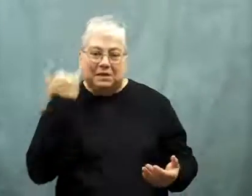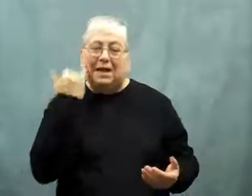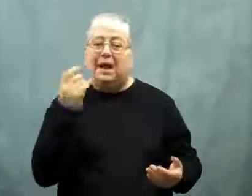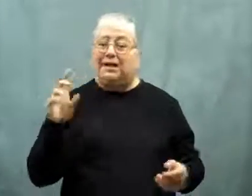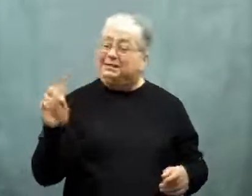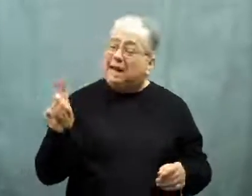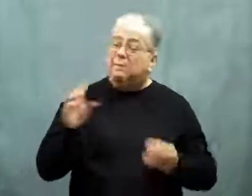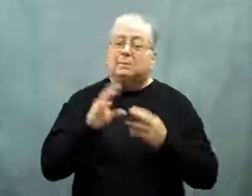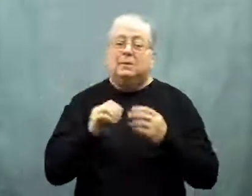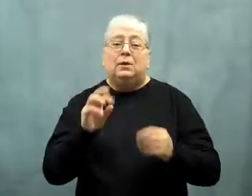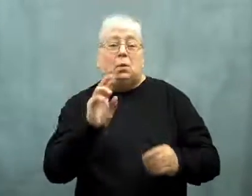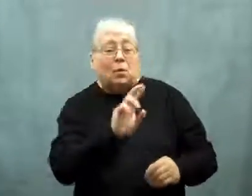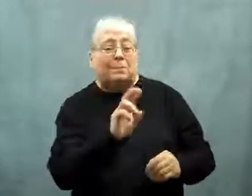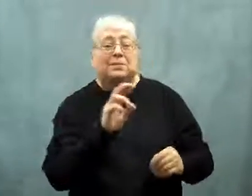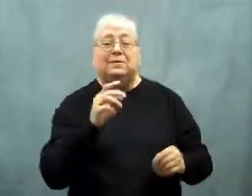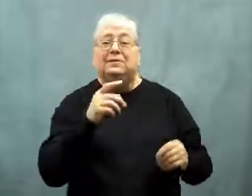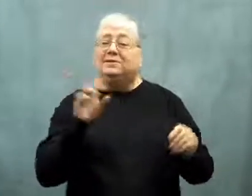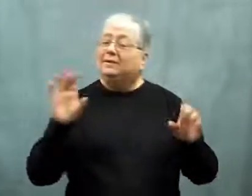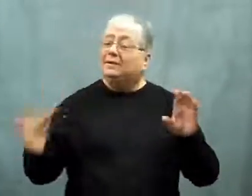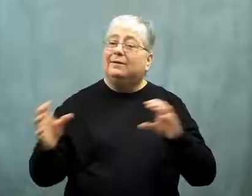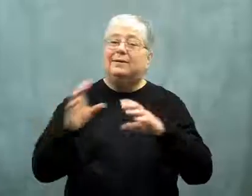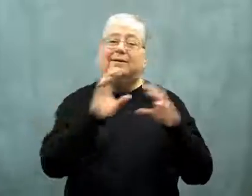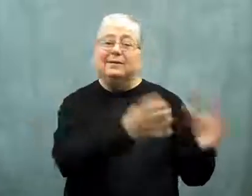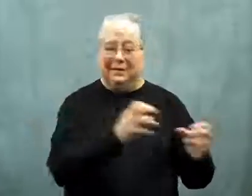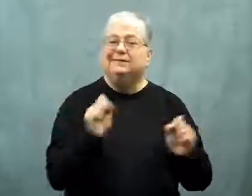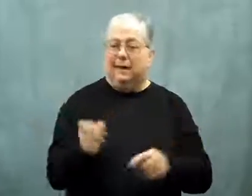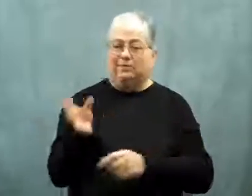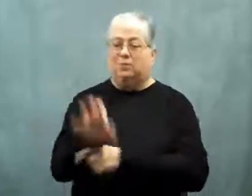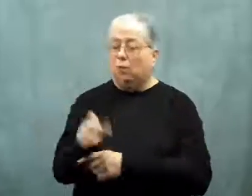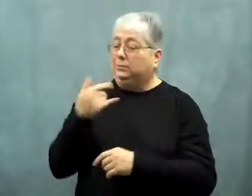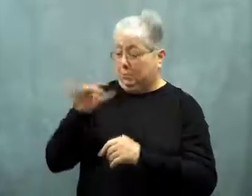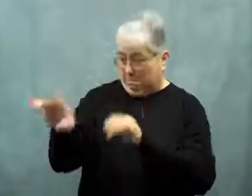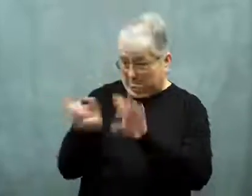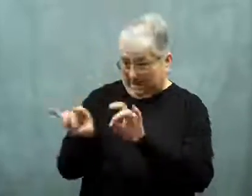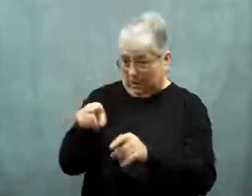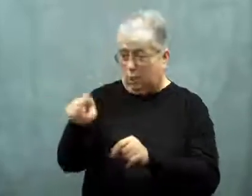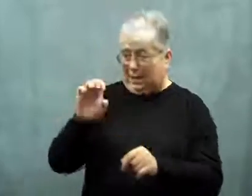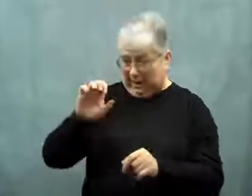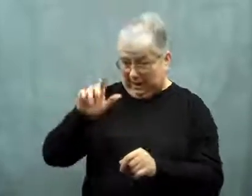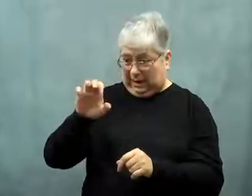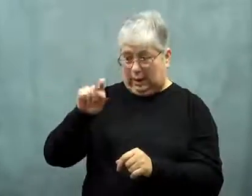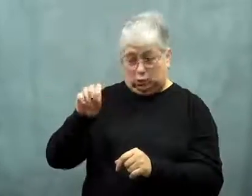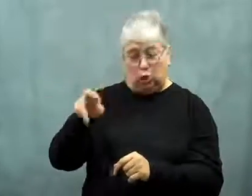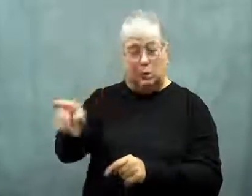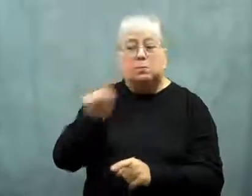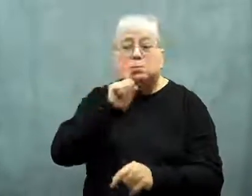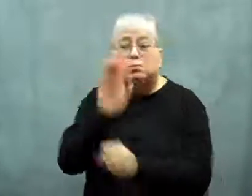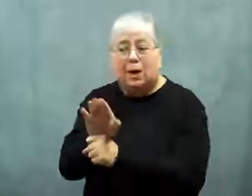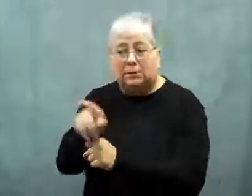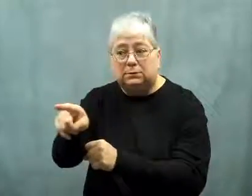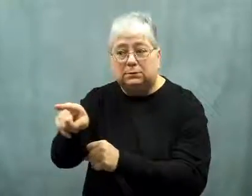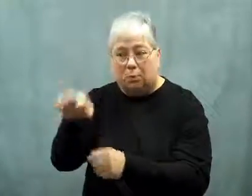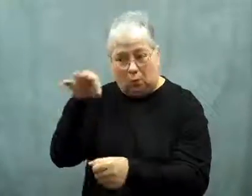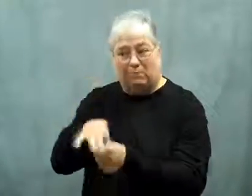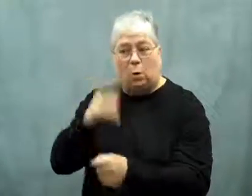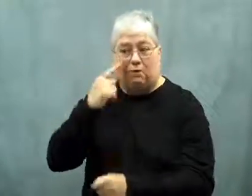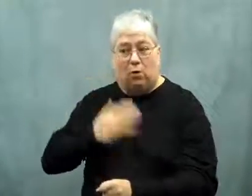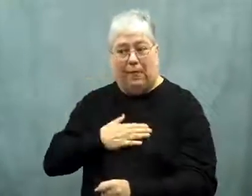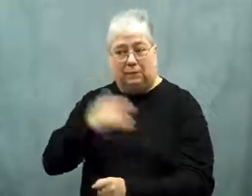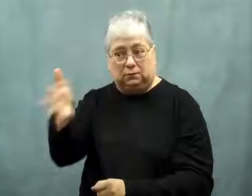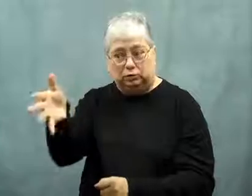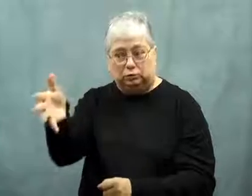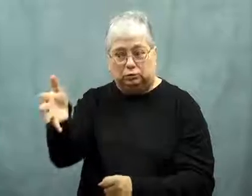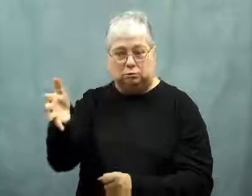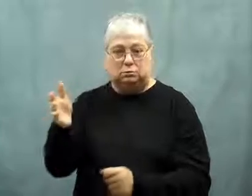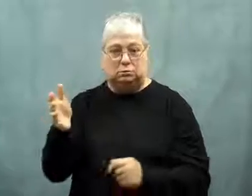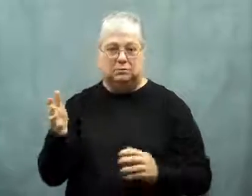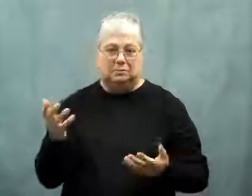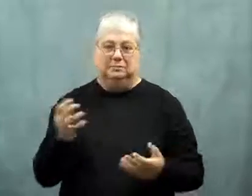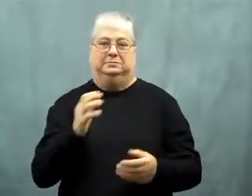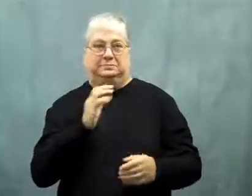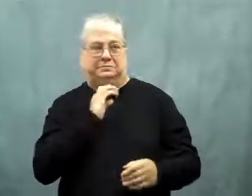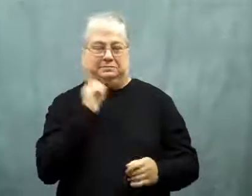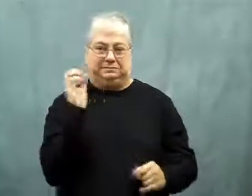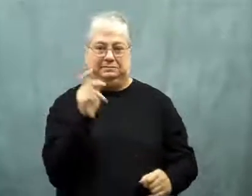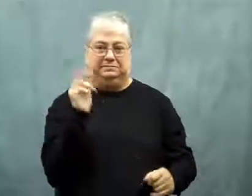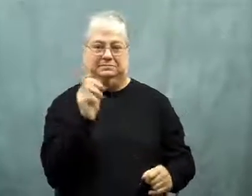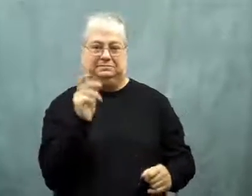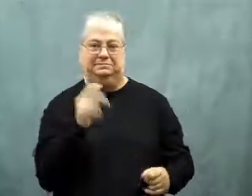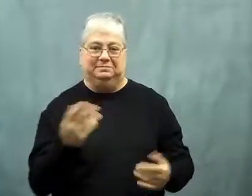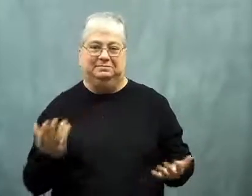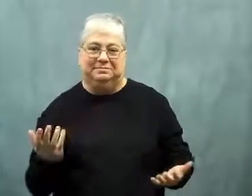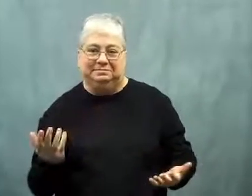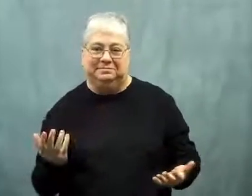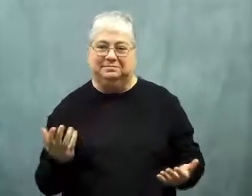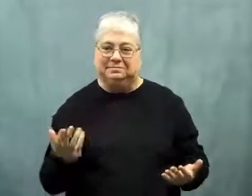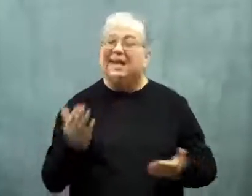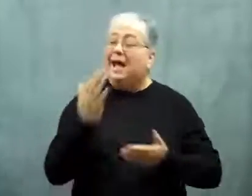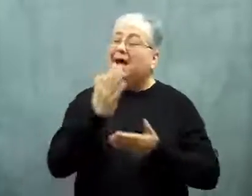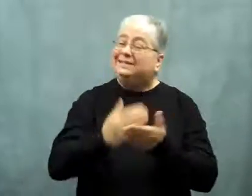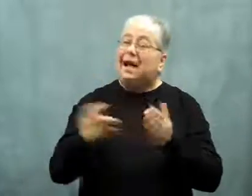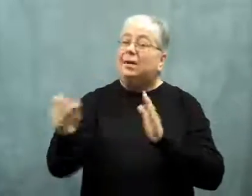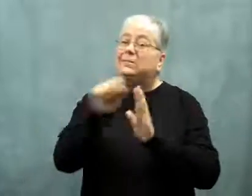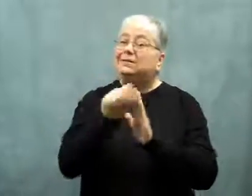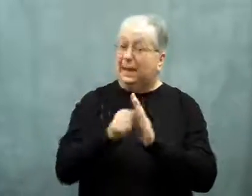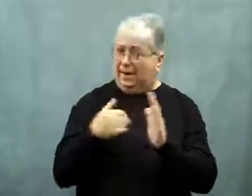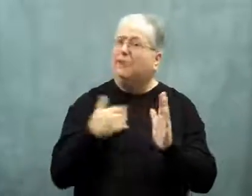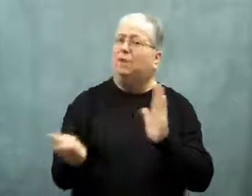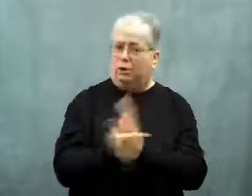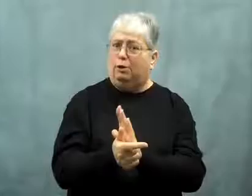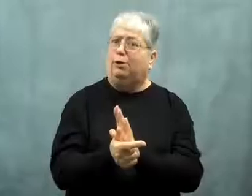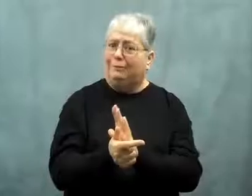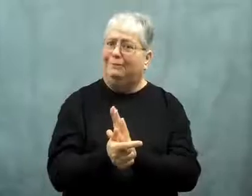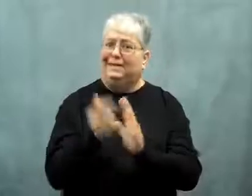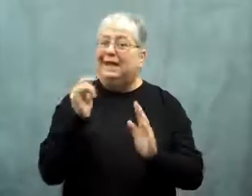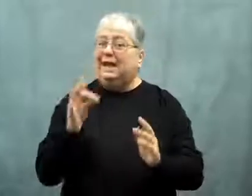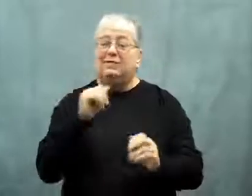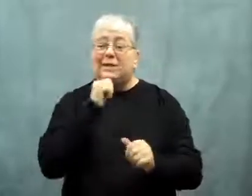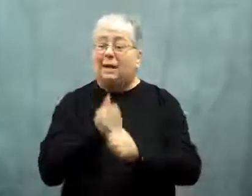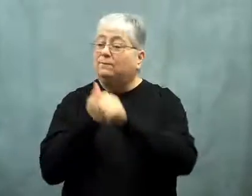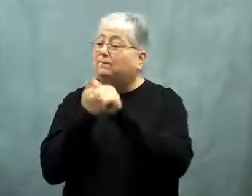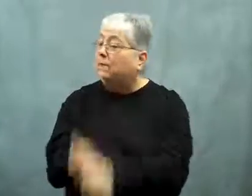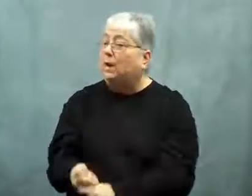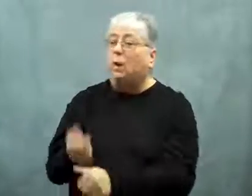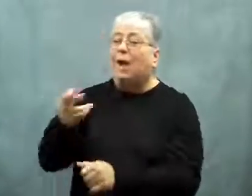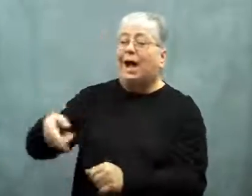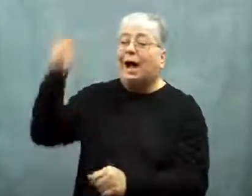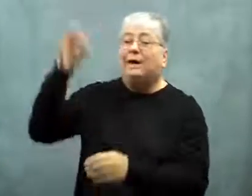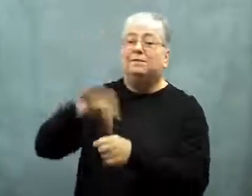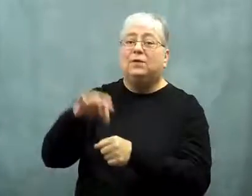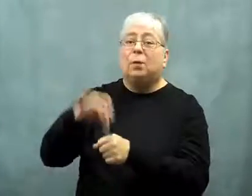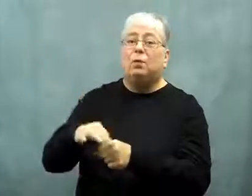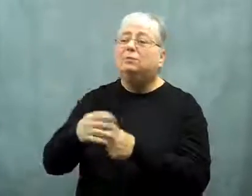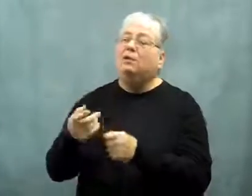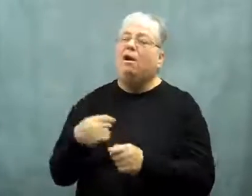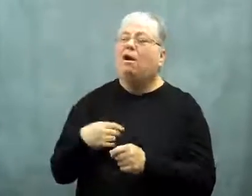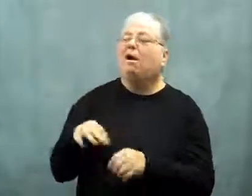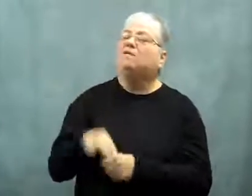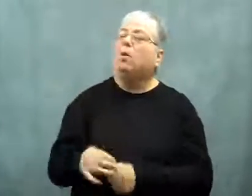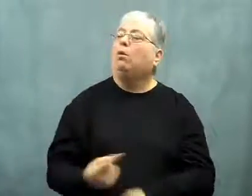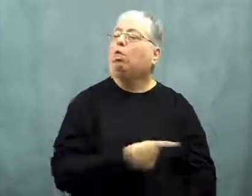The parties can extract pledges from the electors chosen to vote accordingly.